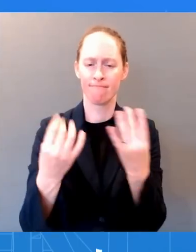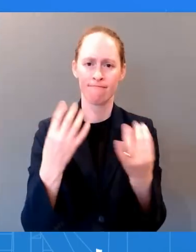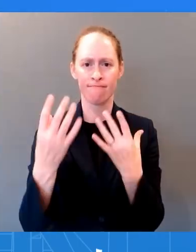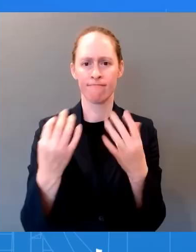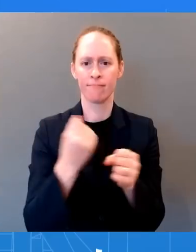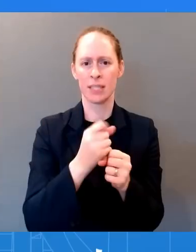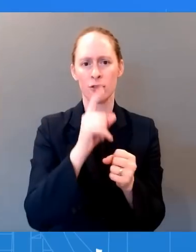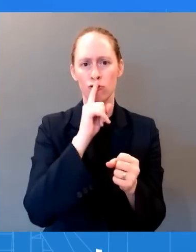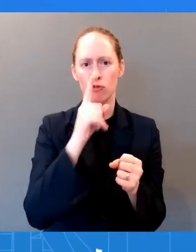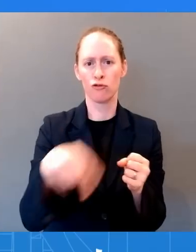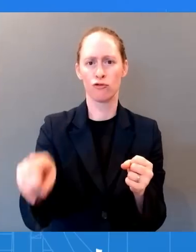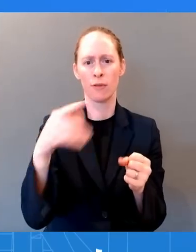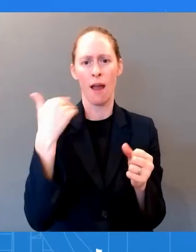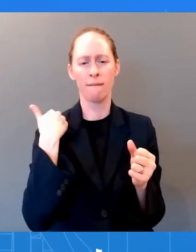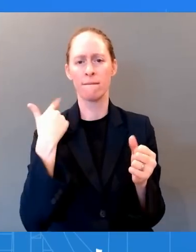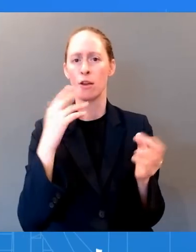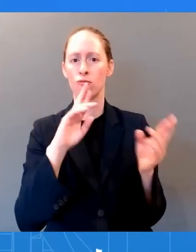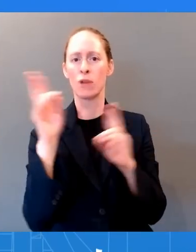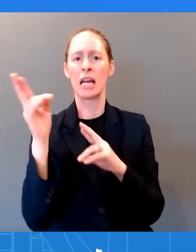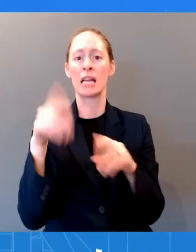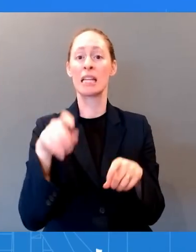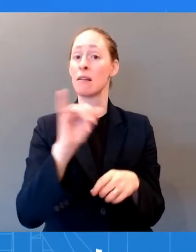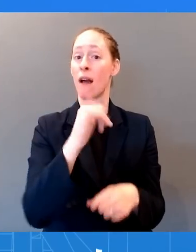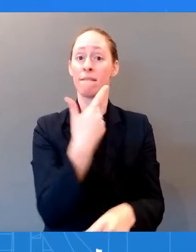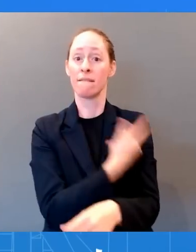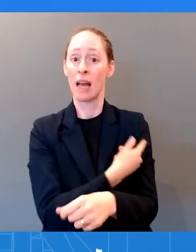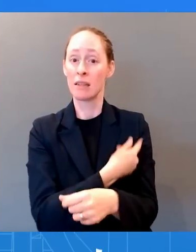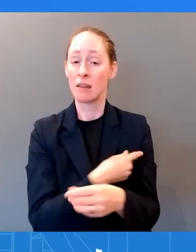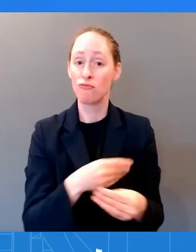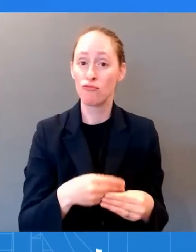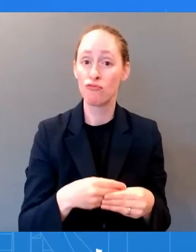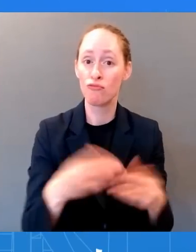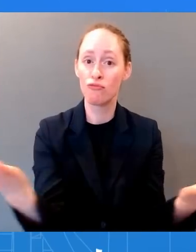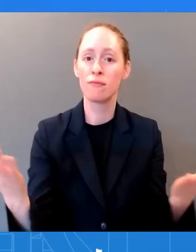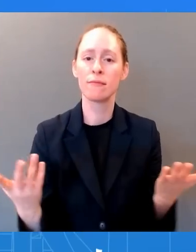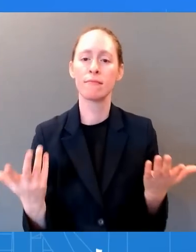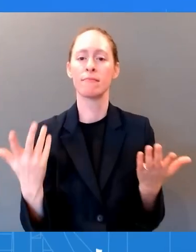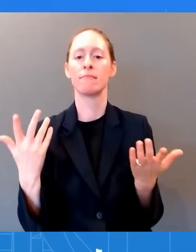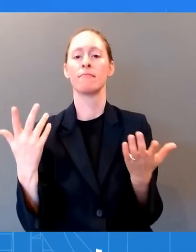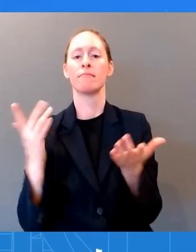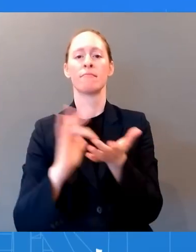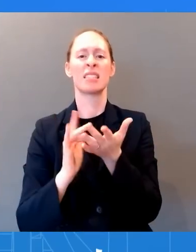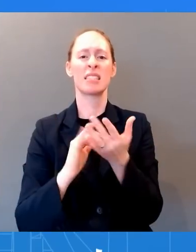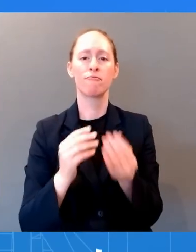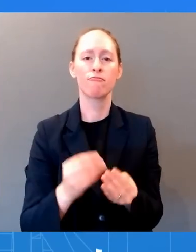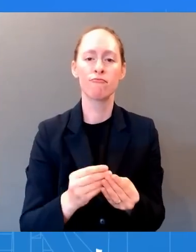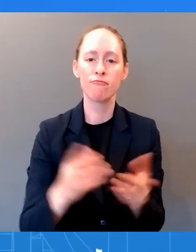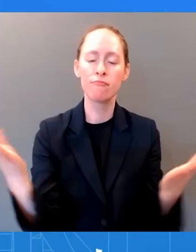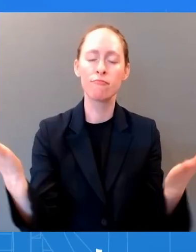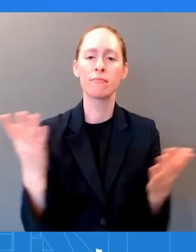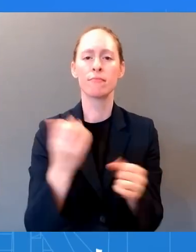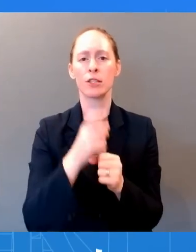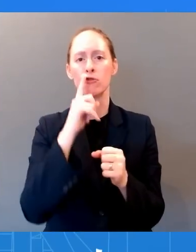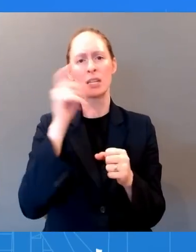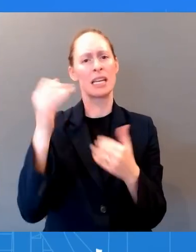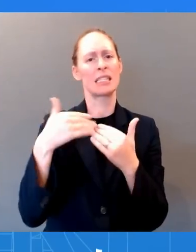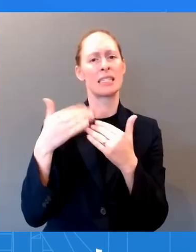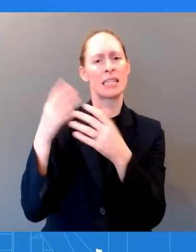to operationalize all of this. Last week, HHS made 360,000 additional vials of vaccines